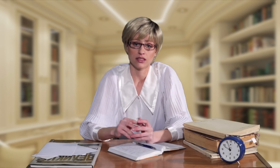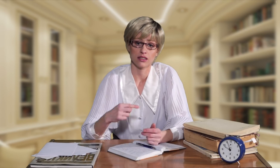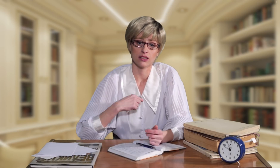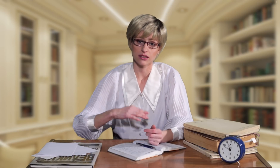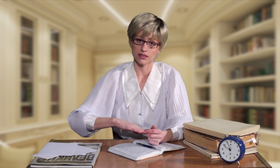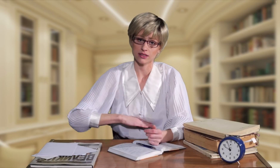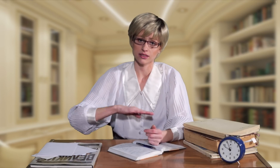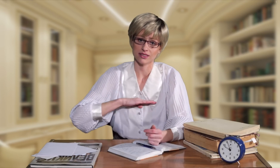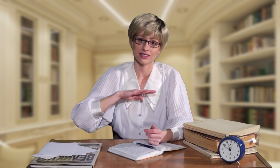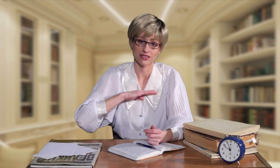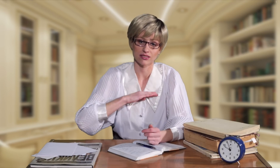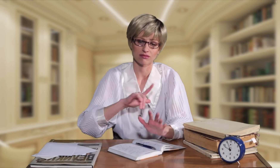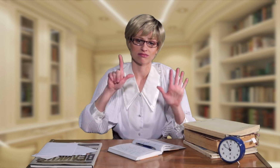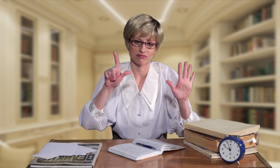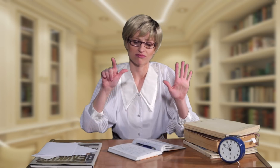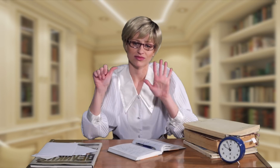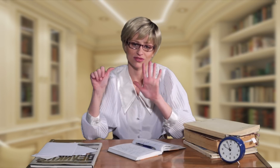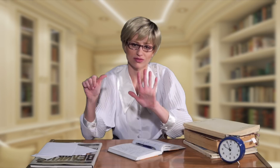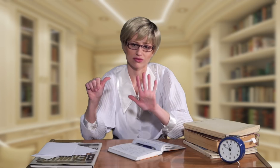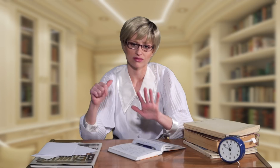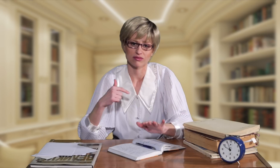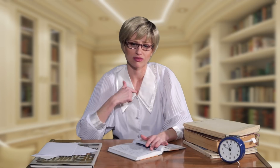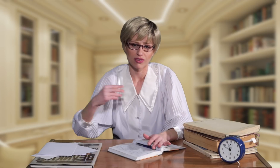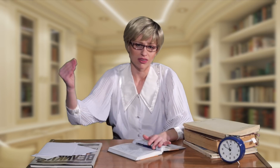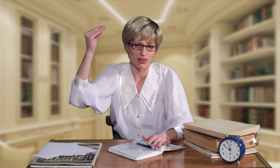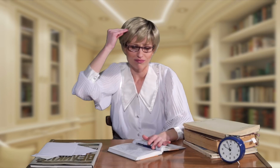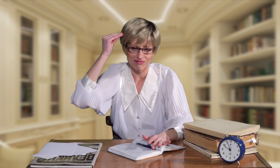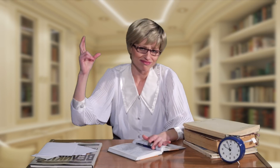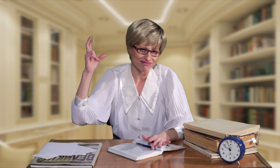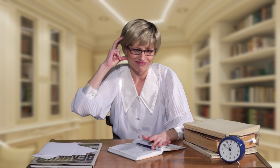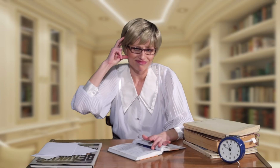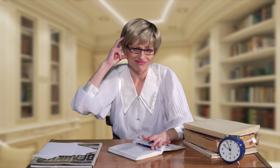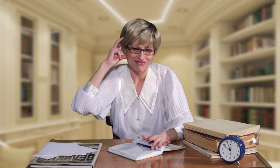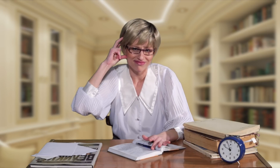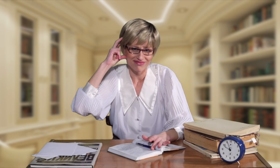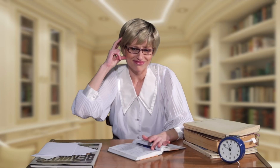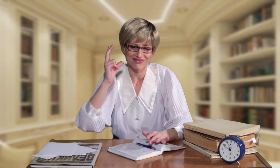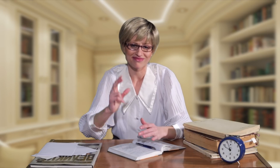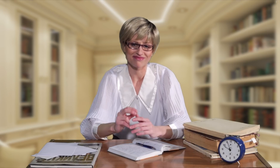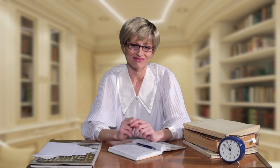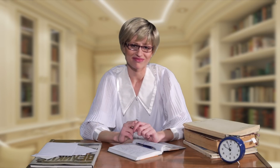When I was 76, I decided to have cochlear implant surgery.